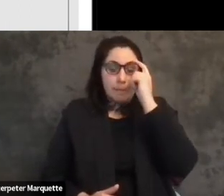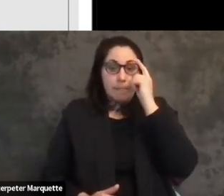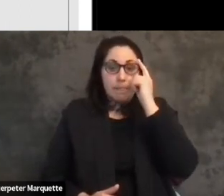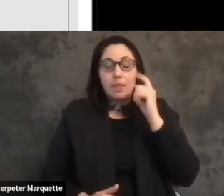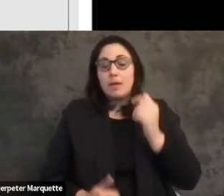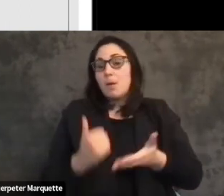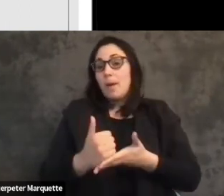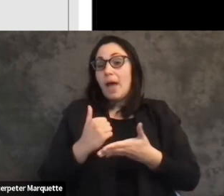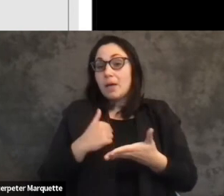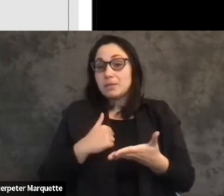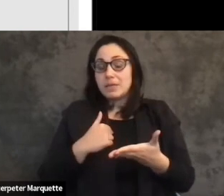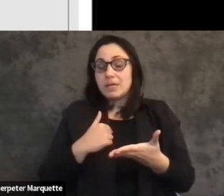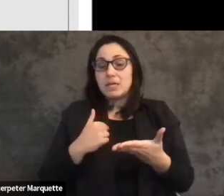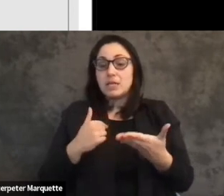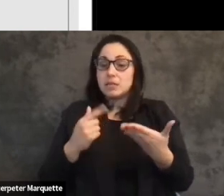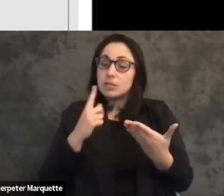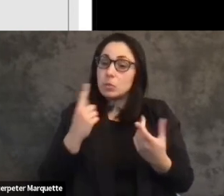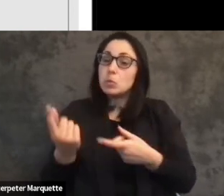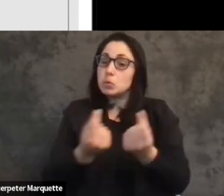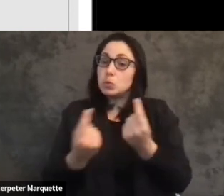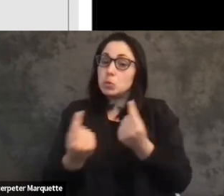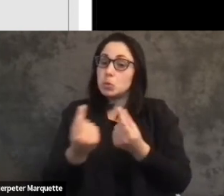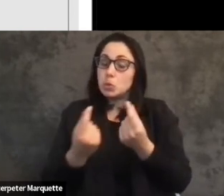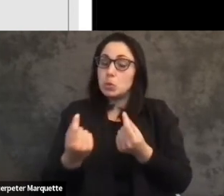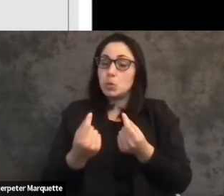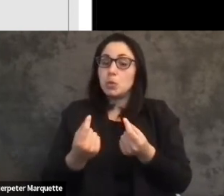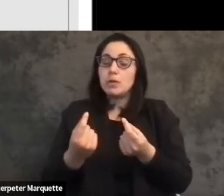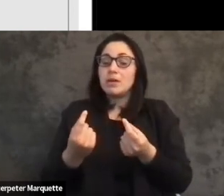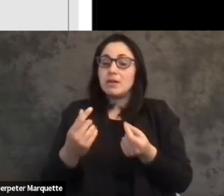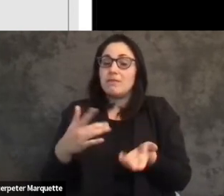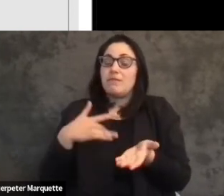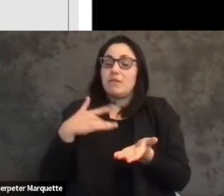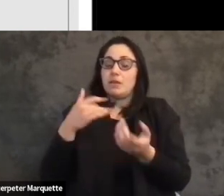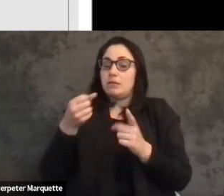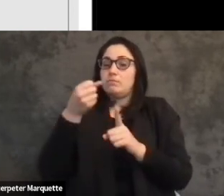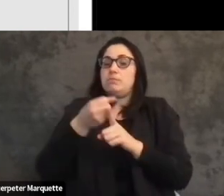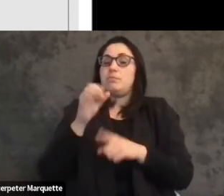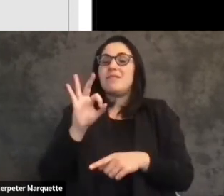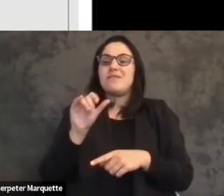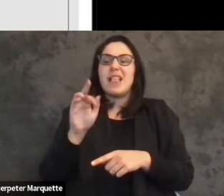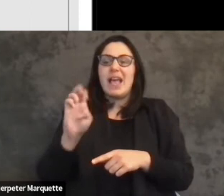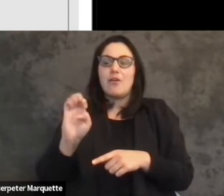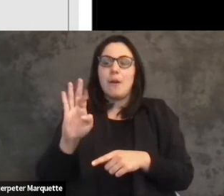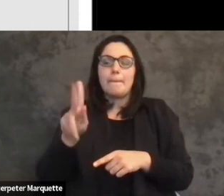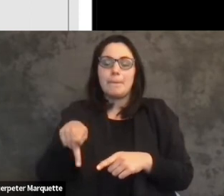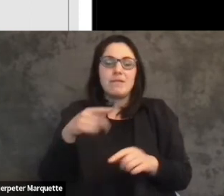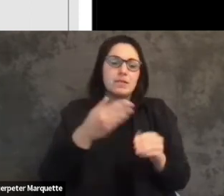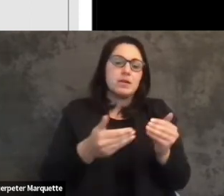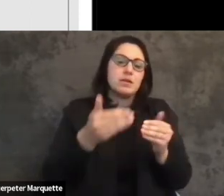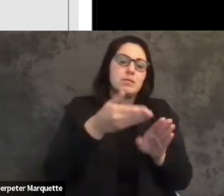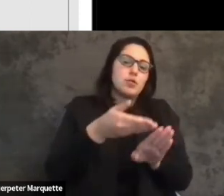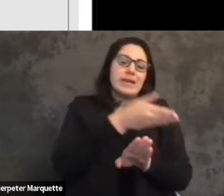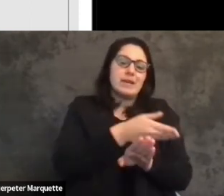they were pretty intense. But what I do find is that it does help me to be physically active.